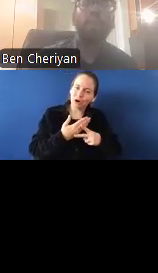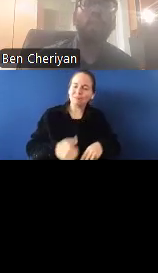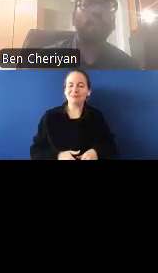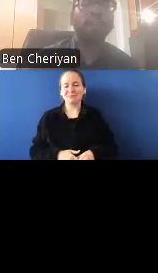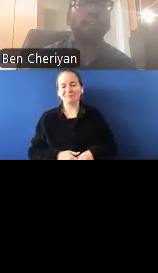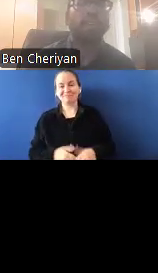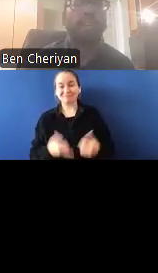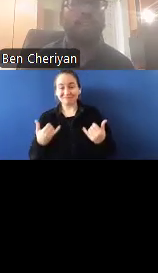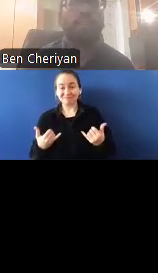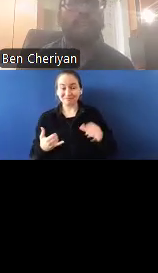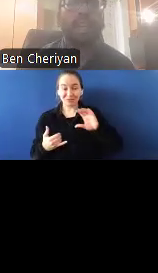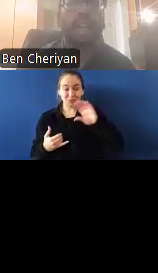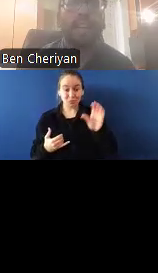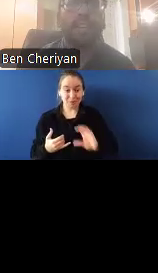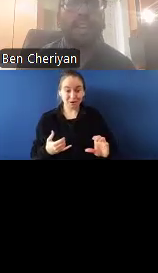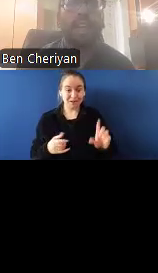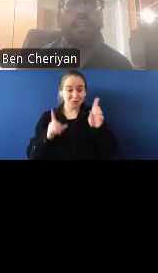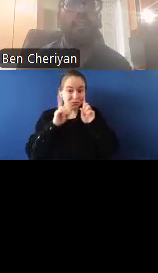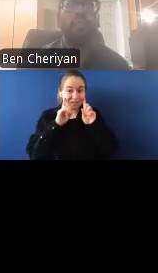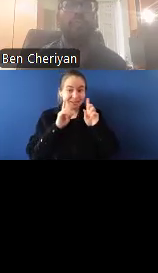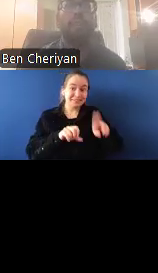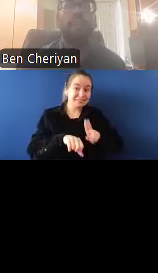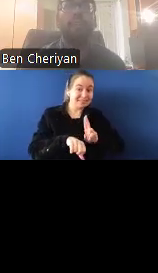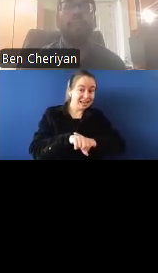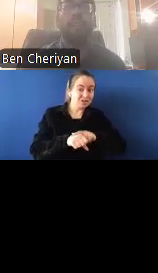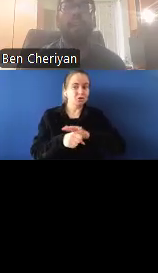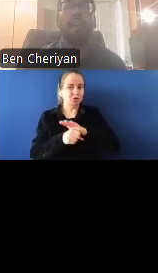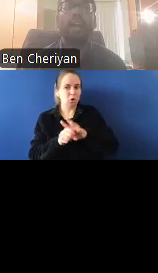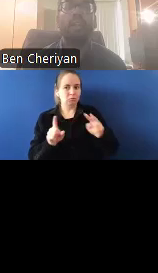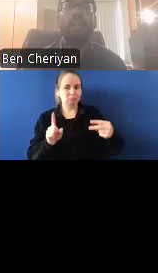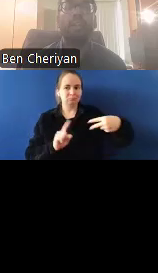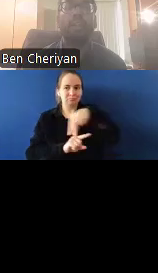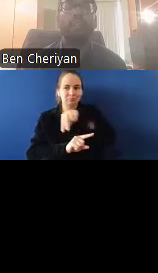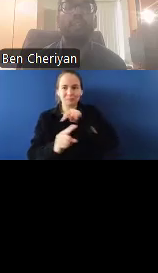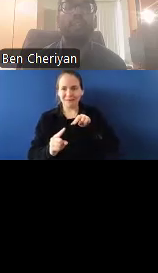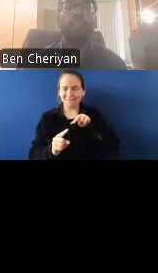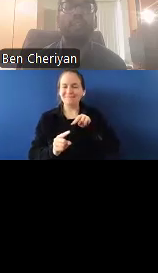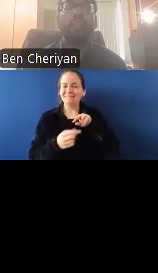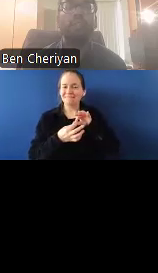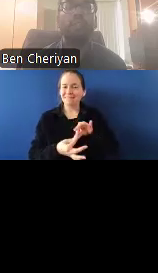webinar, you're going to hear both the national and local perspective on how the principles of